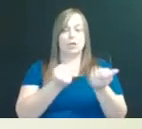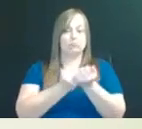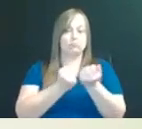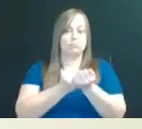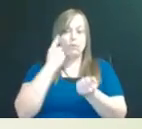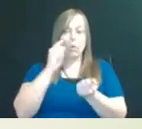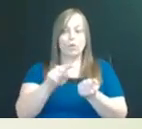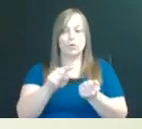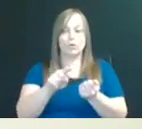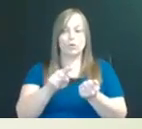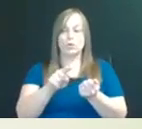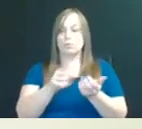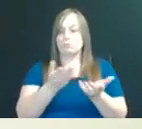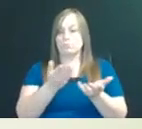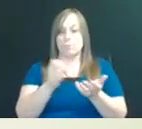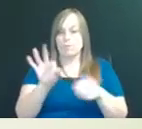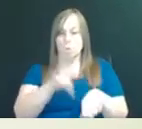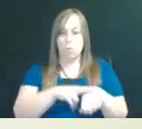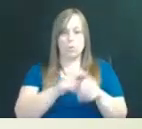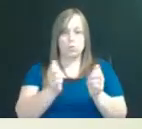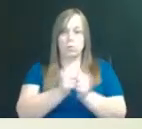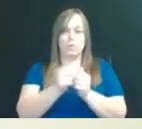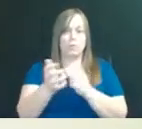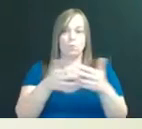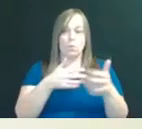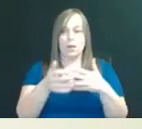We are here to support you with whatever it is that you wanna do.